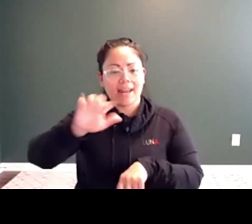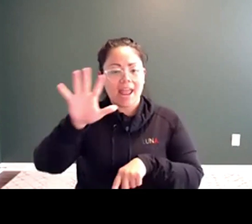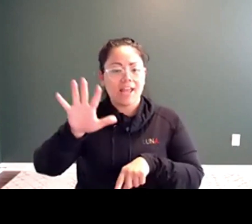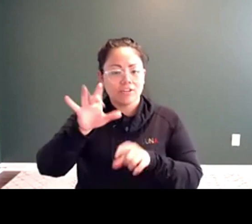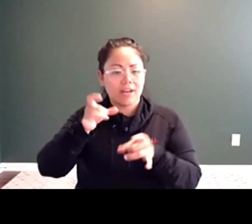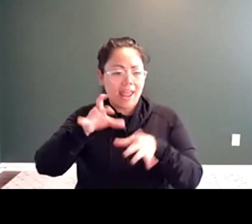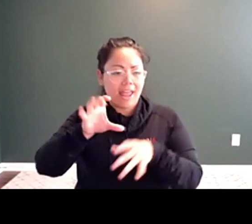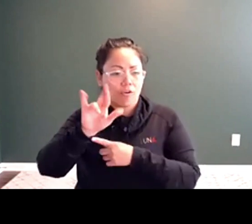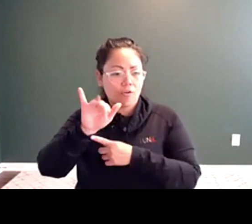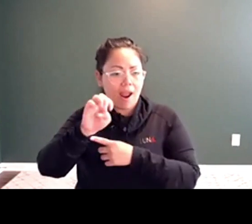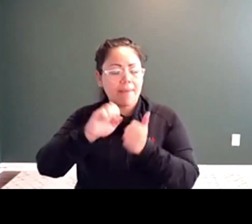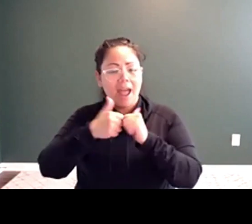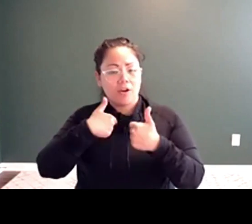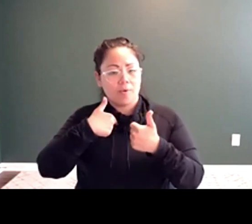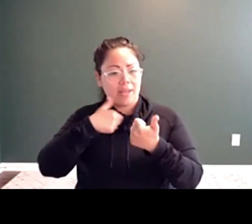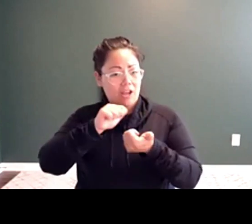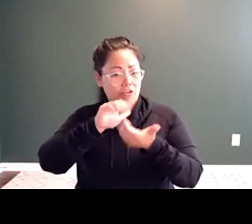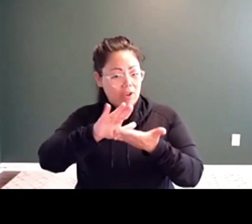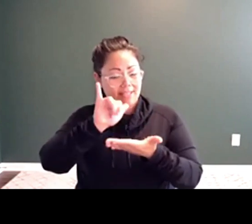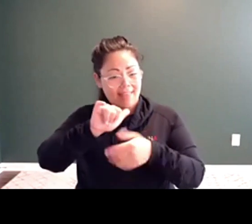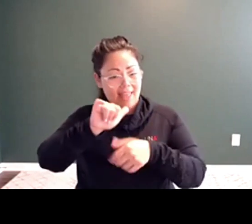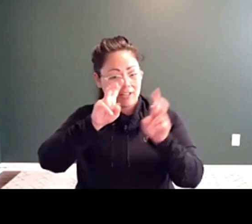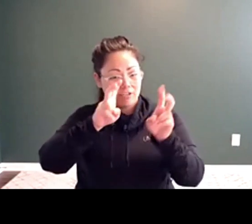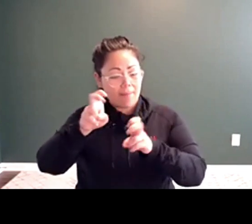how do we address these topics at work when they come up?